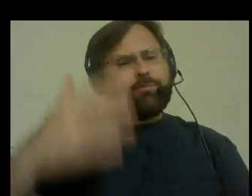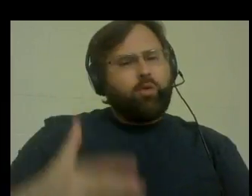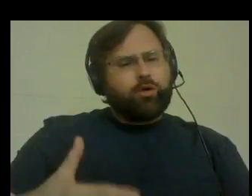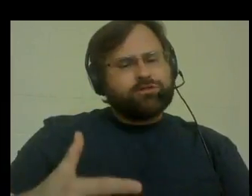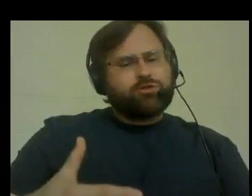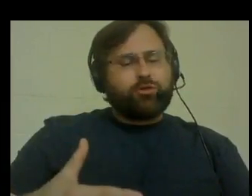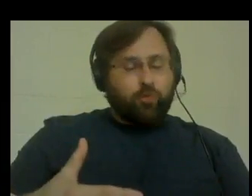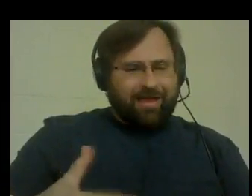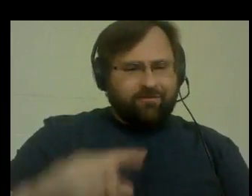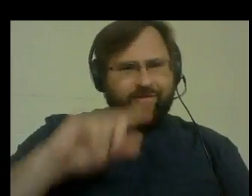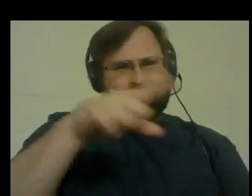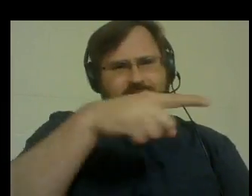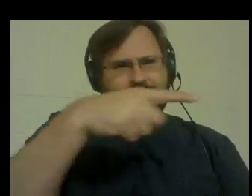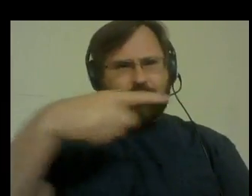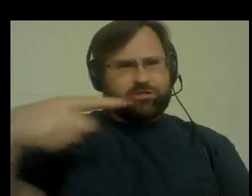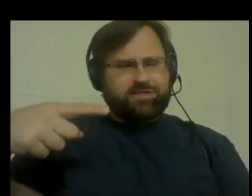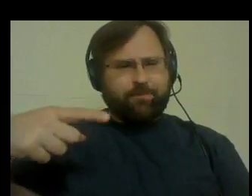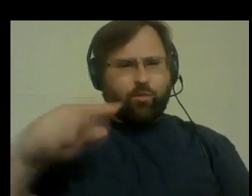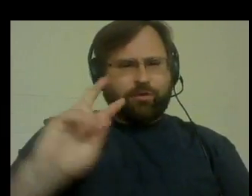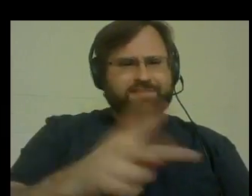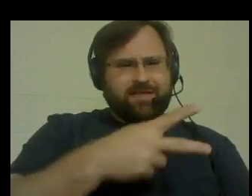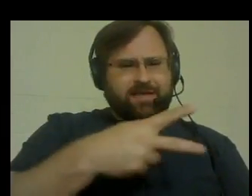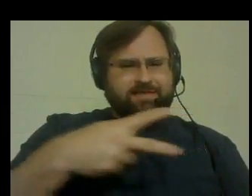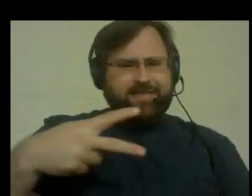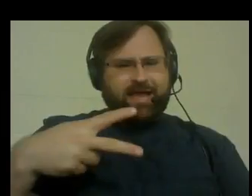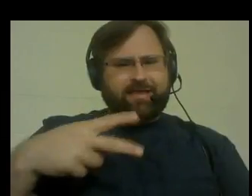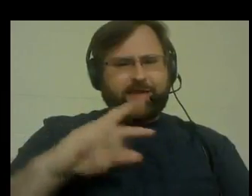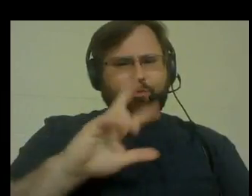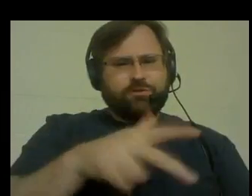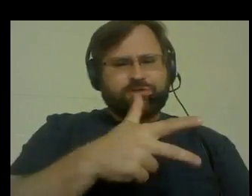importance or the rank of things first in importance second in importance